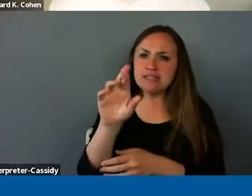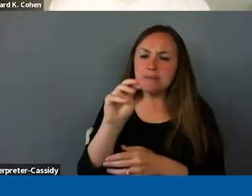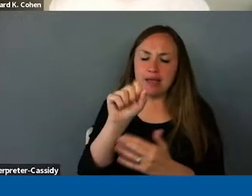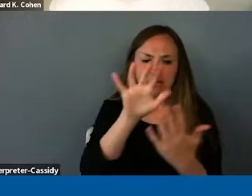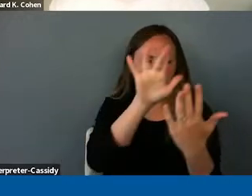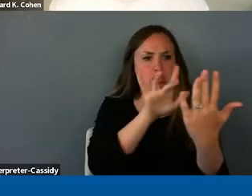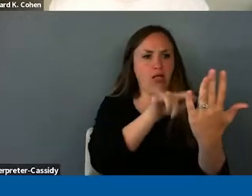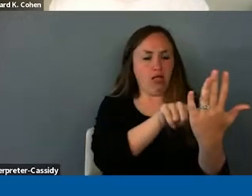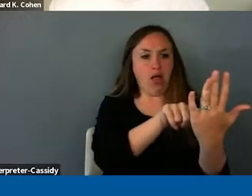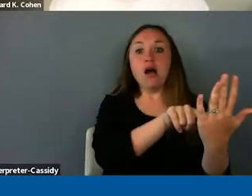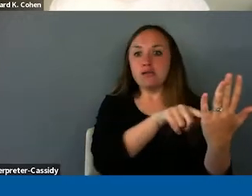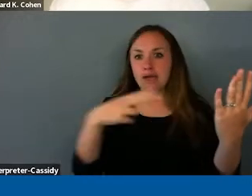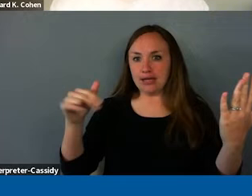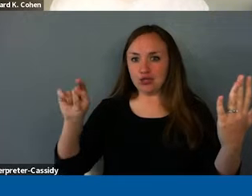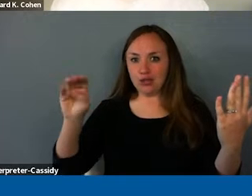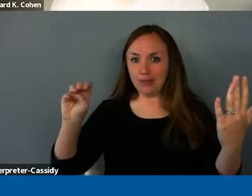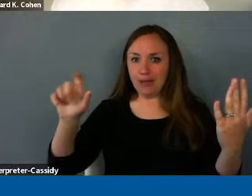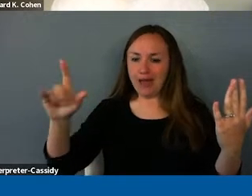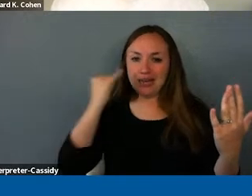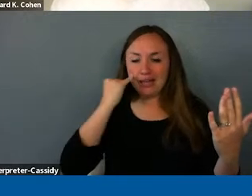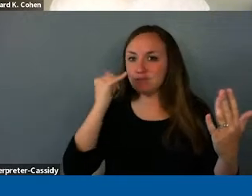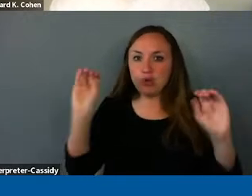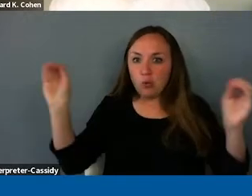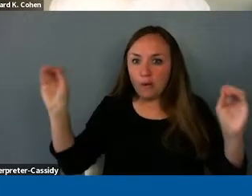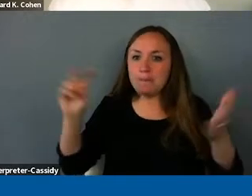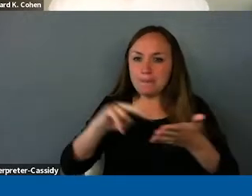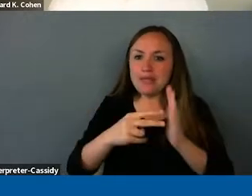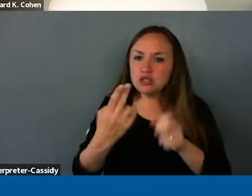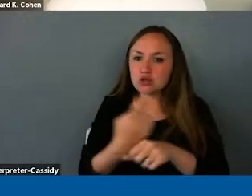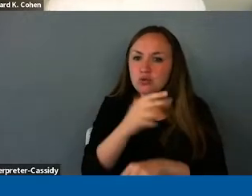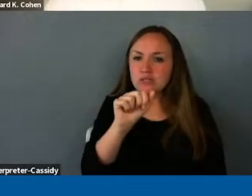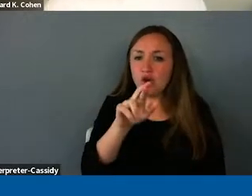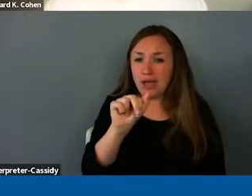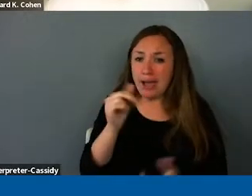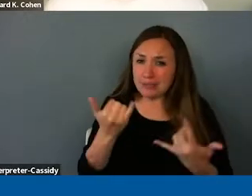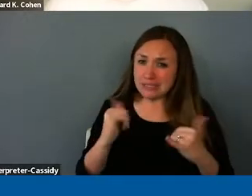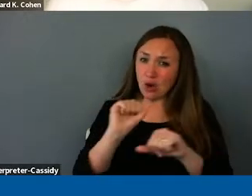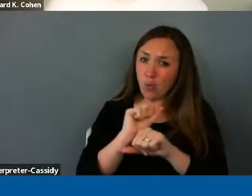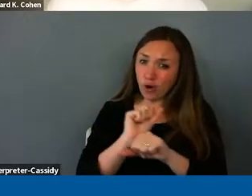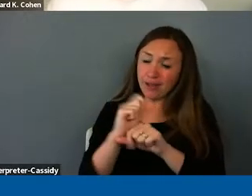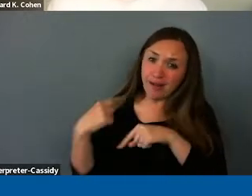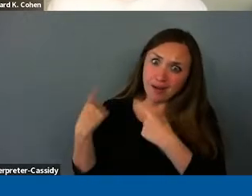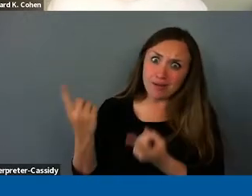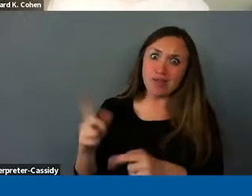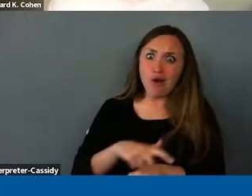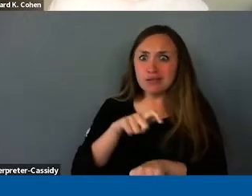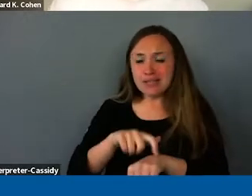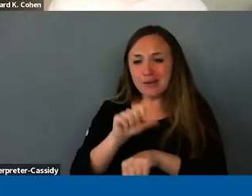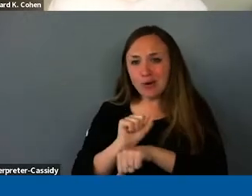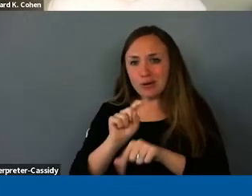And if it's not, then you could fill in the gap using ARIA. I'm still working on this, and I've been working on it for a long time, but all the data is there with links